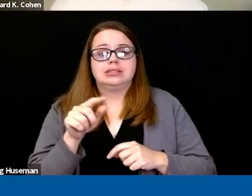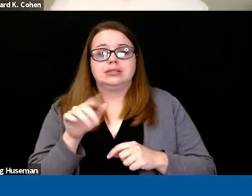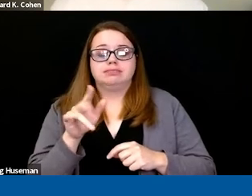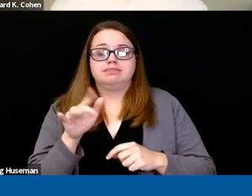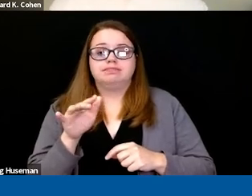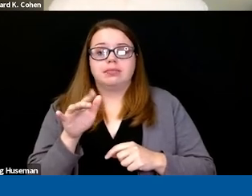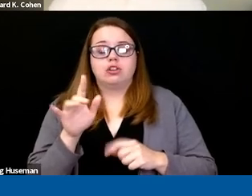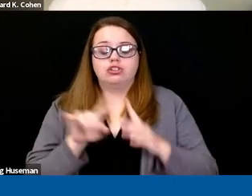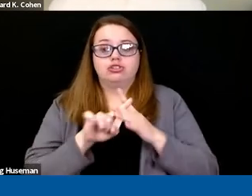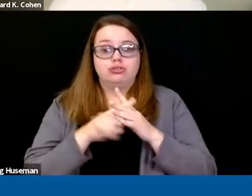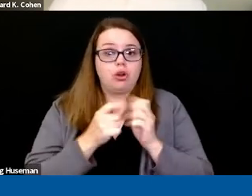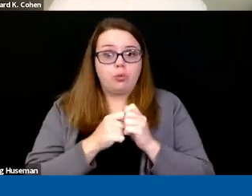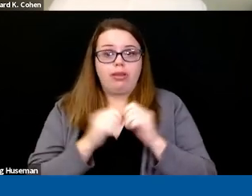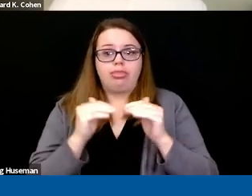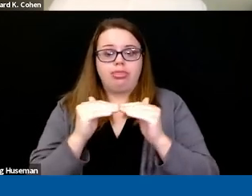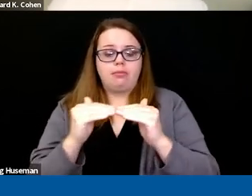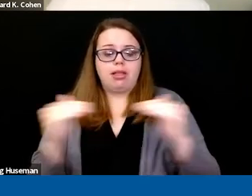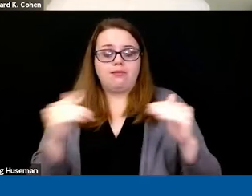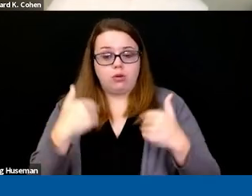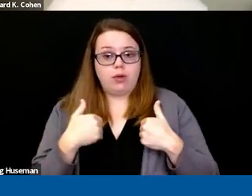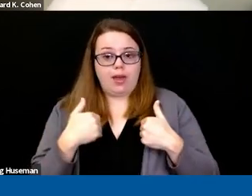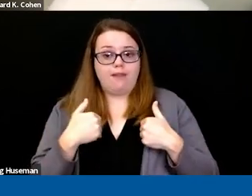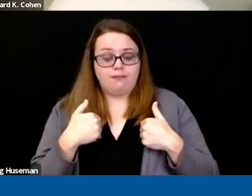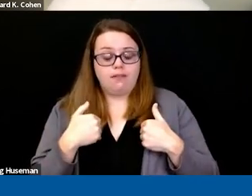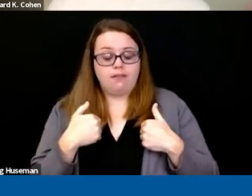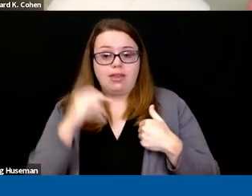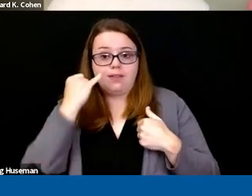start with the platform that you have in front of you. If you're on Windows,